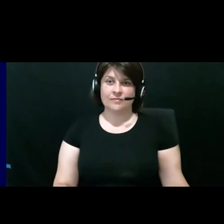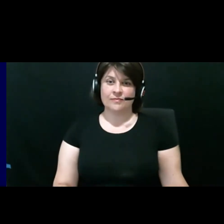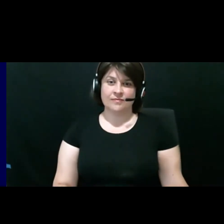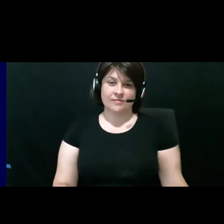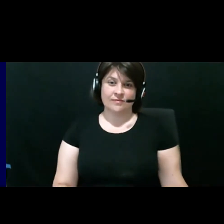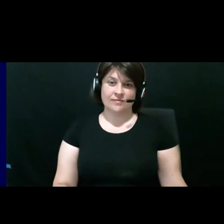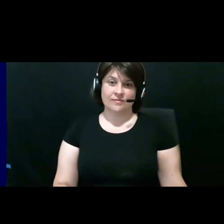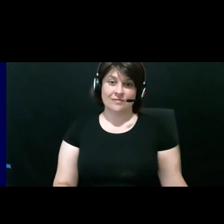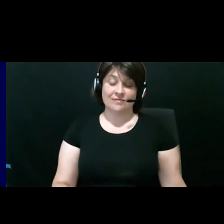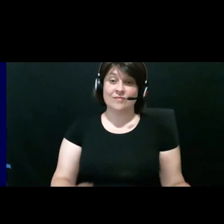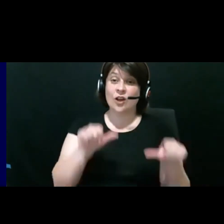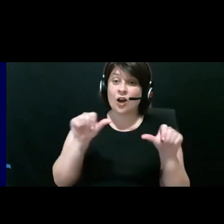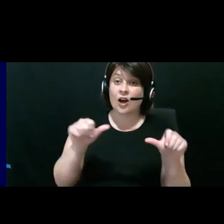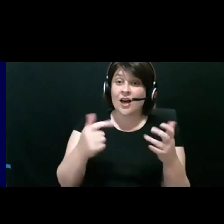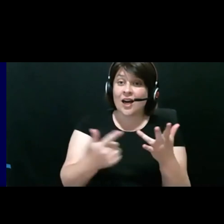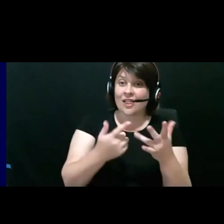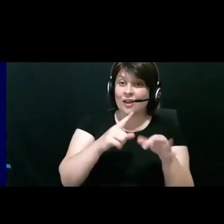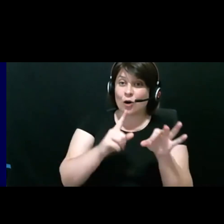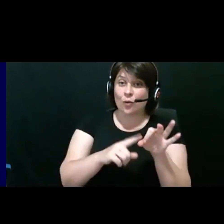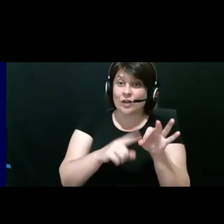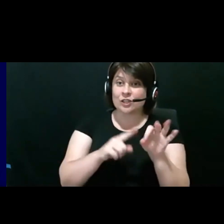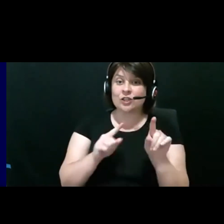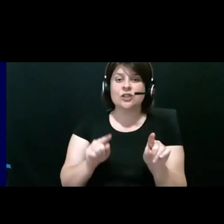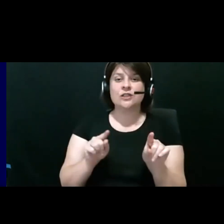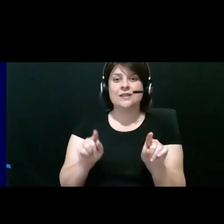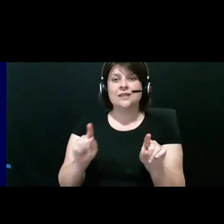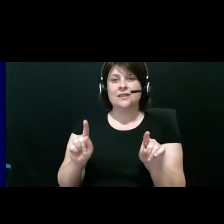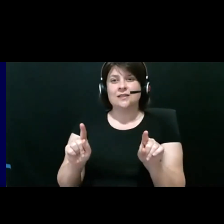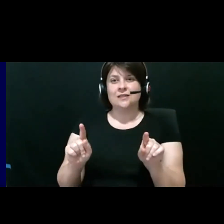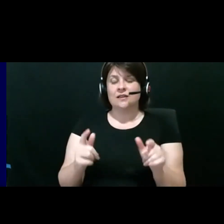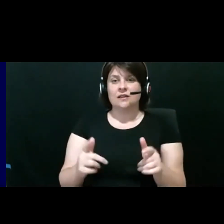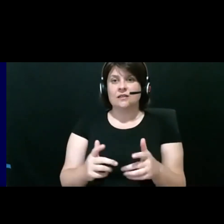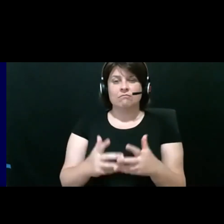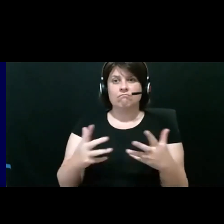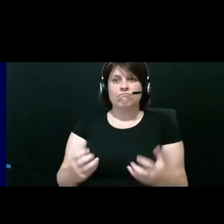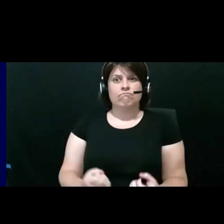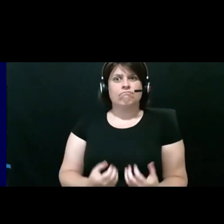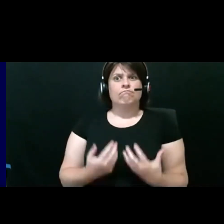Another question. This was very profound to me. Routine should be used as an